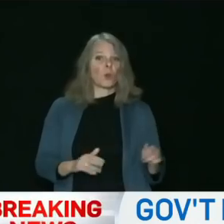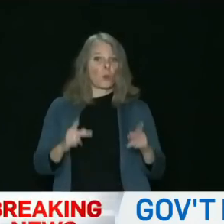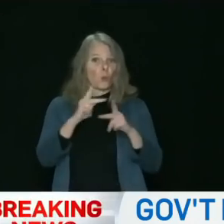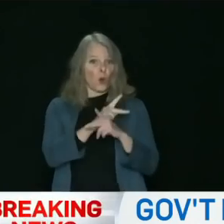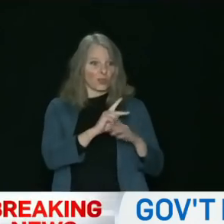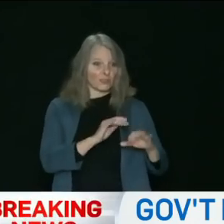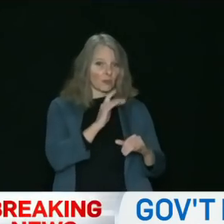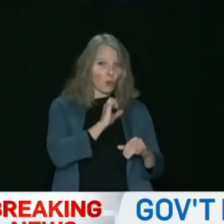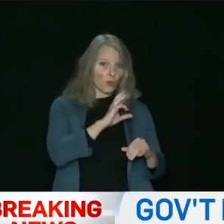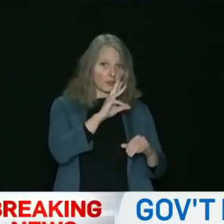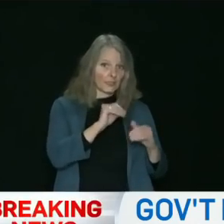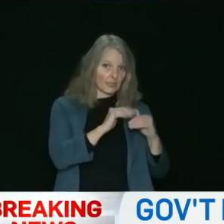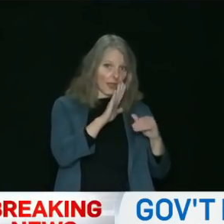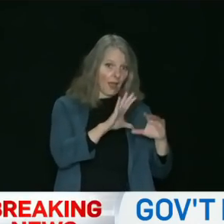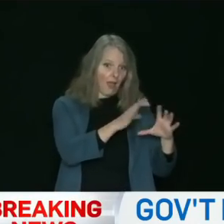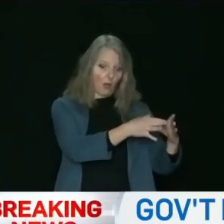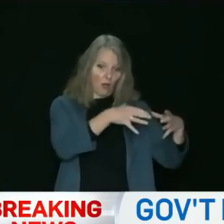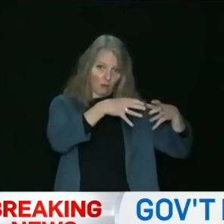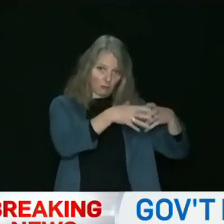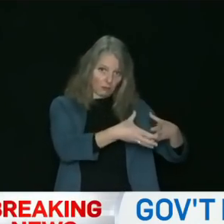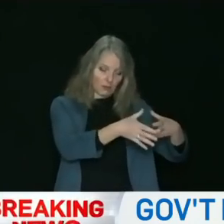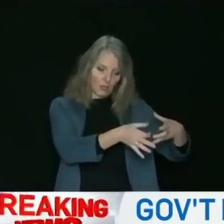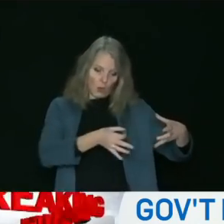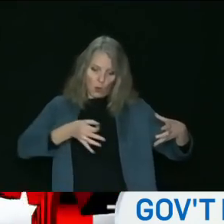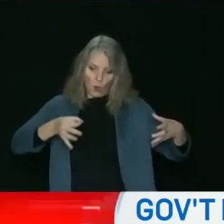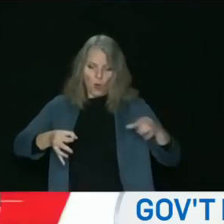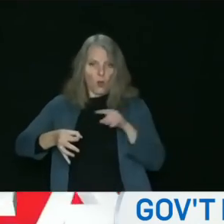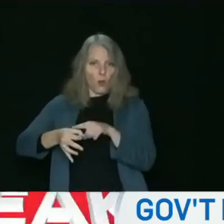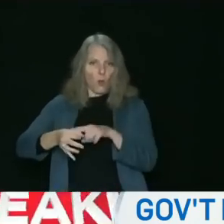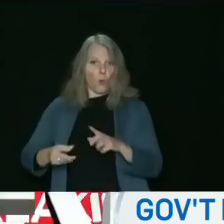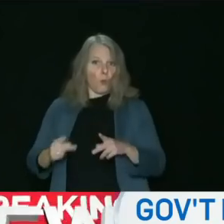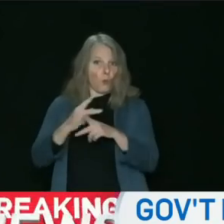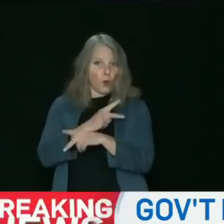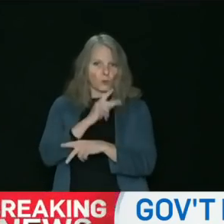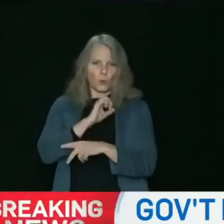HOSPITALIZATIONS AND ICU